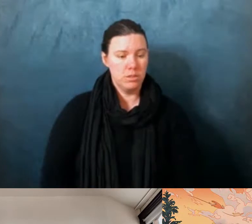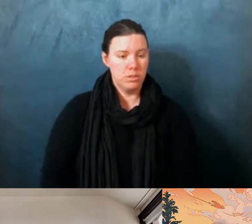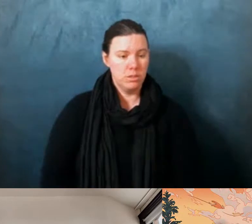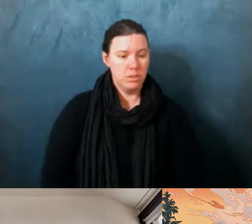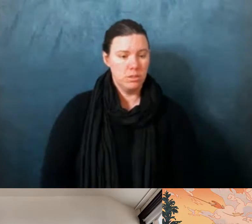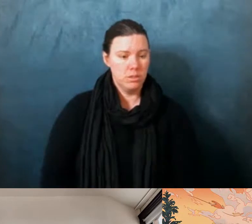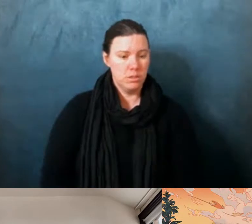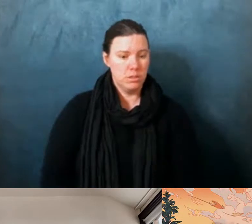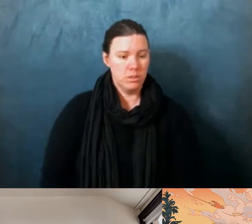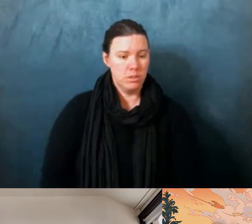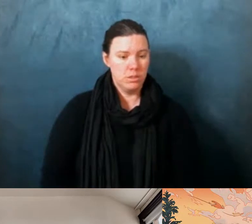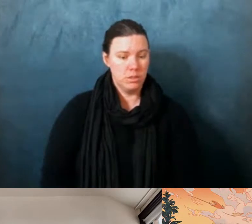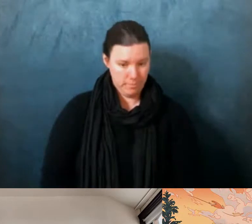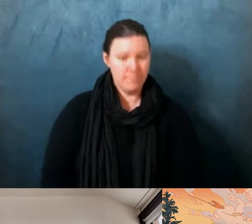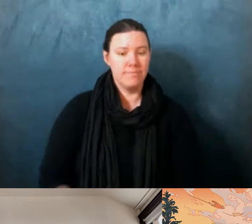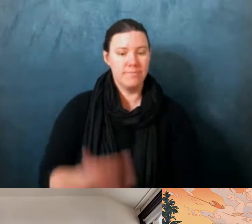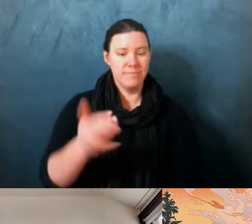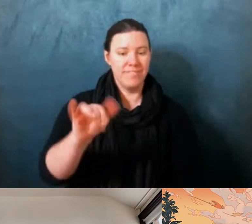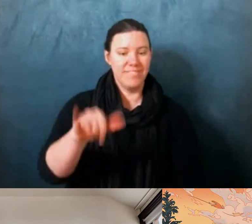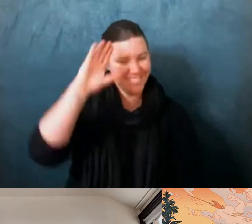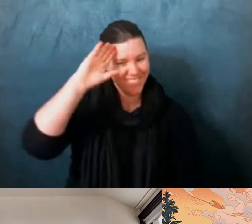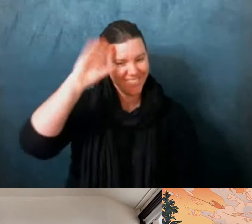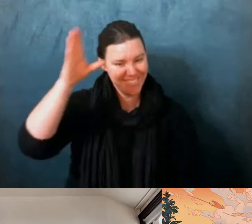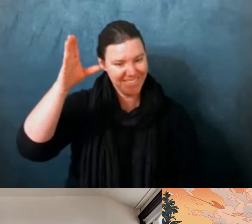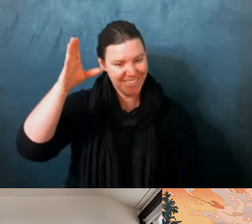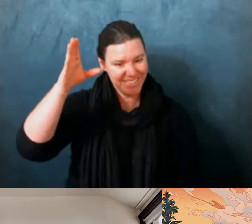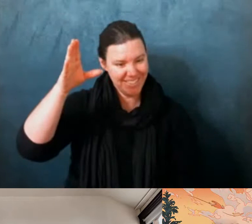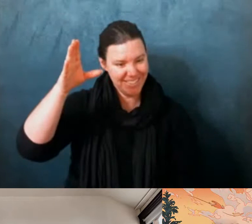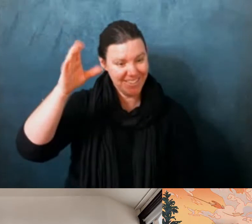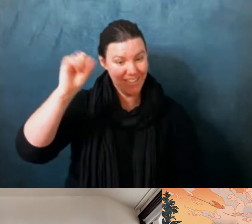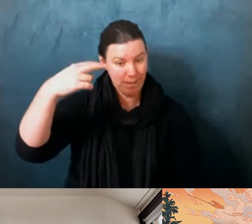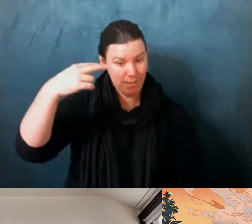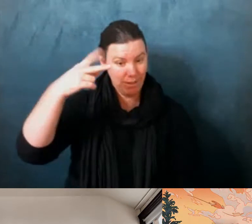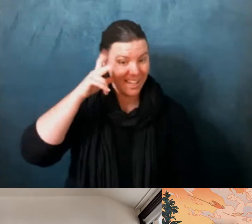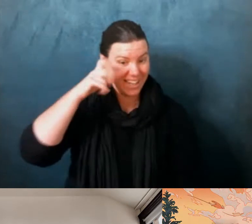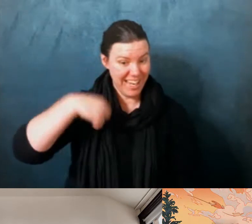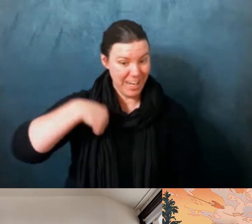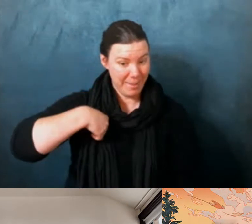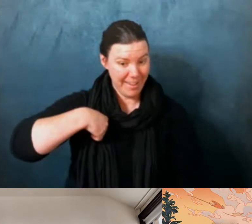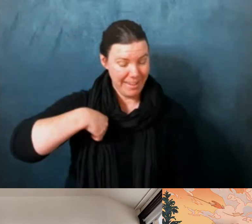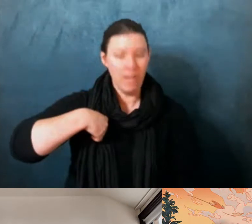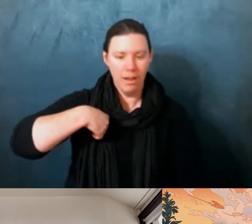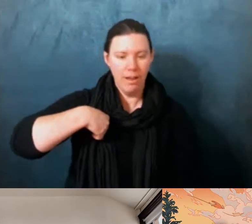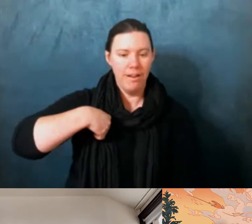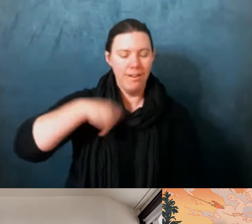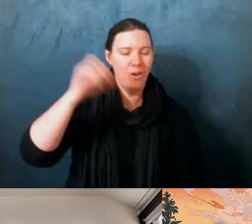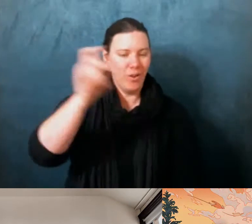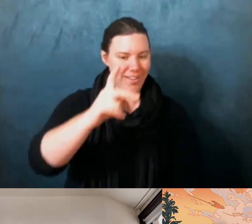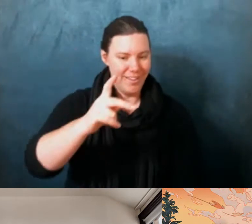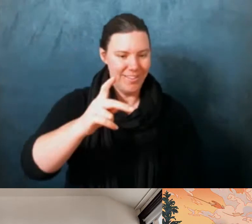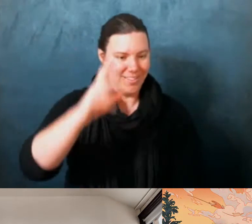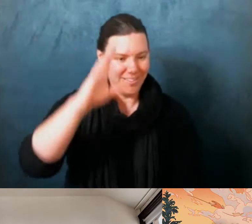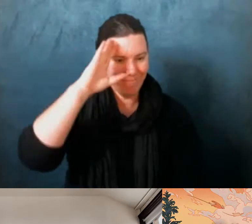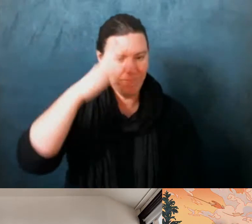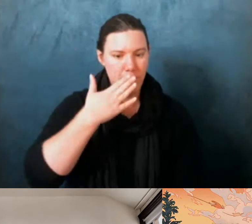Can you not? There you go. [Lindon] Hello? There you are. - Am I on? Okay. Thank you. Thank you. First of all, thank you for giving us this opportunity